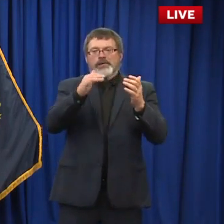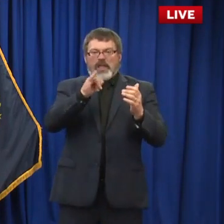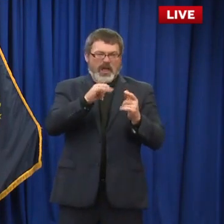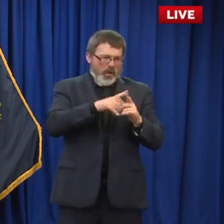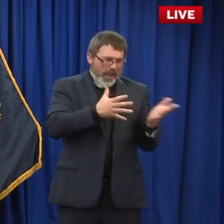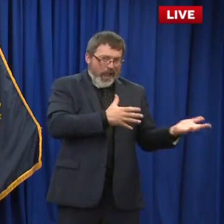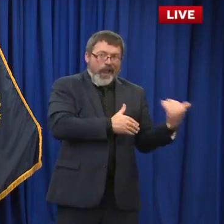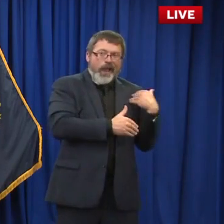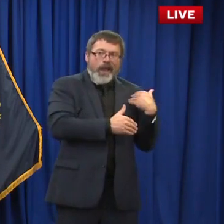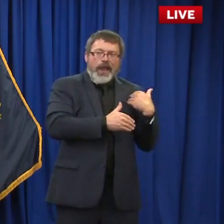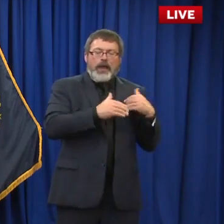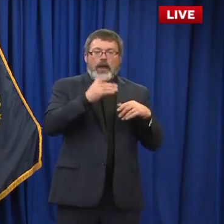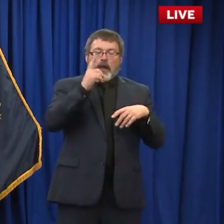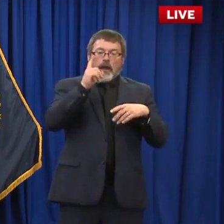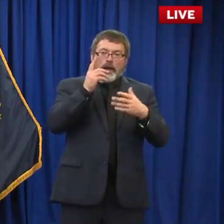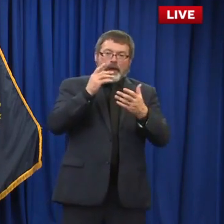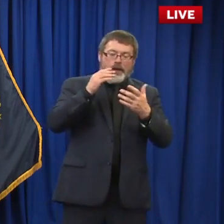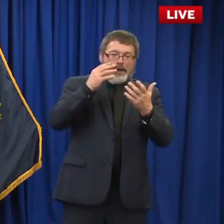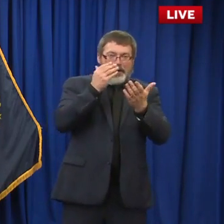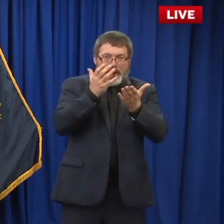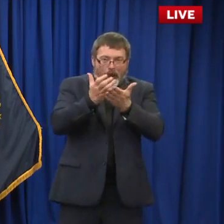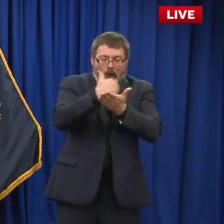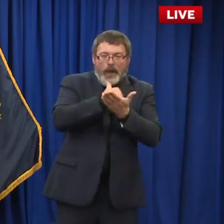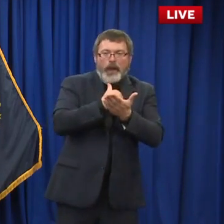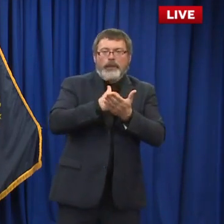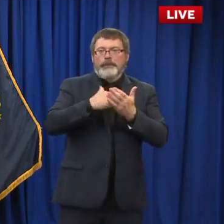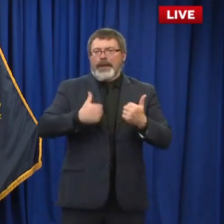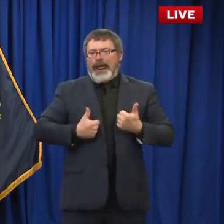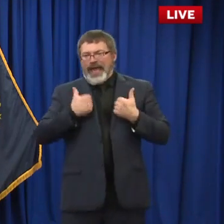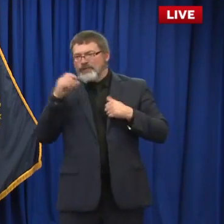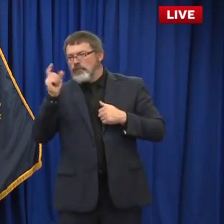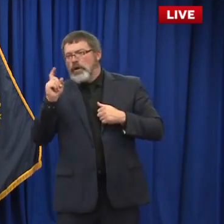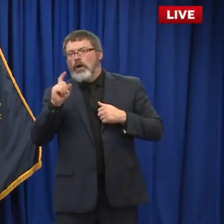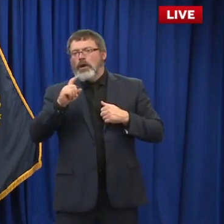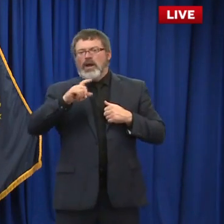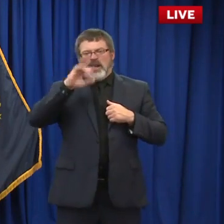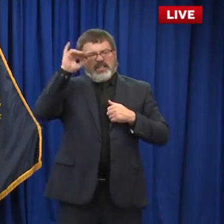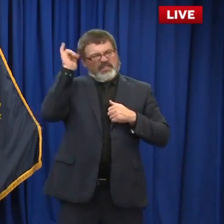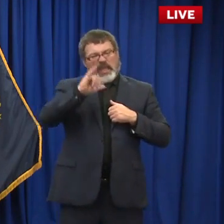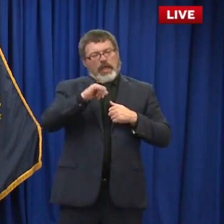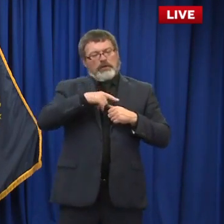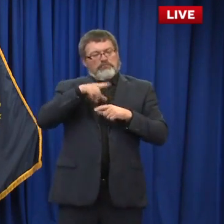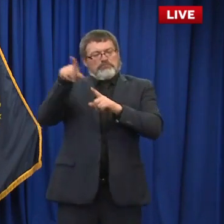SOME OF THE LONGER TERM ISSUES, THAT YOU BRING UP, I THINK WE'RE GOING TO LEAN ON THE DIVERSITY AND INCLUSION COUNCIL.